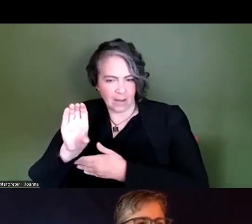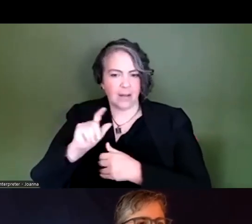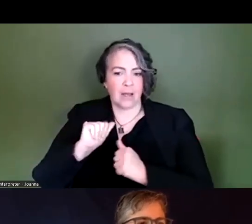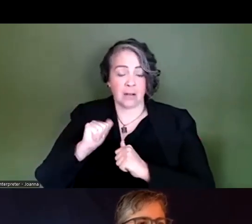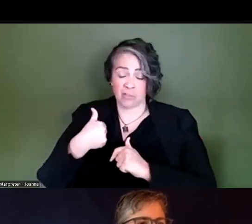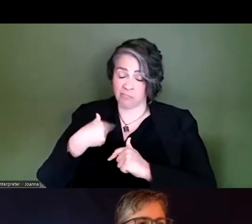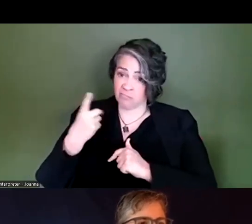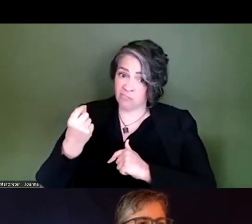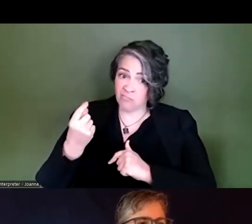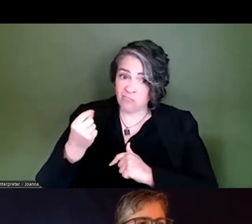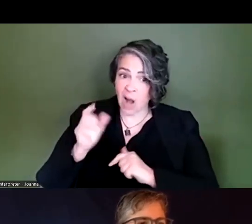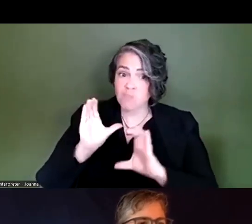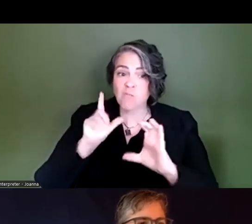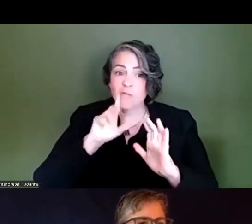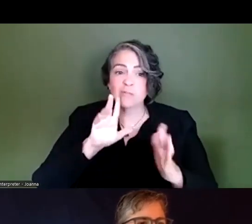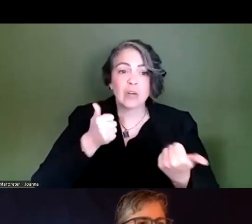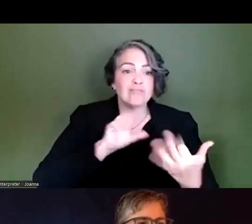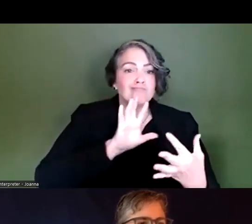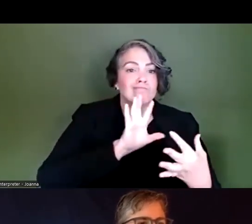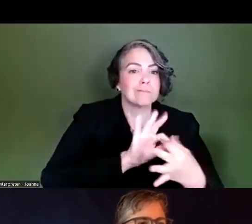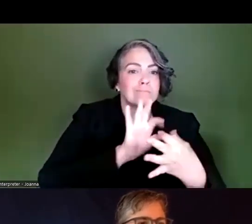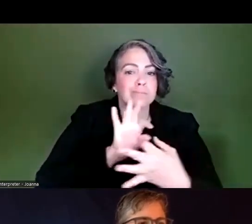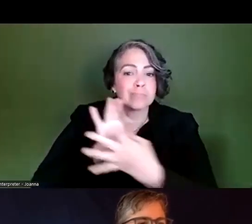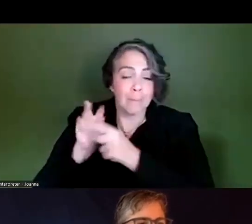people like Val, you know, we got our relationship back together and